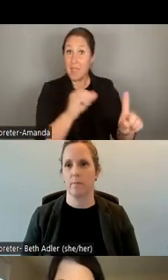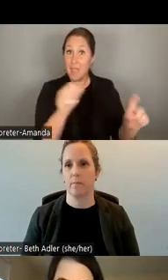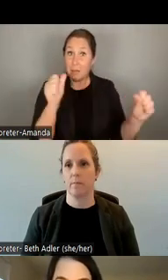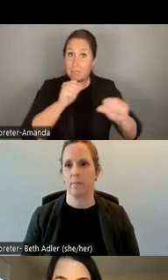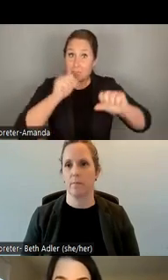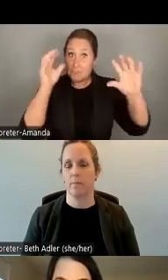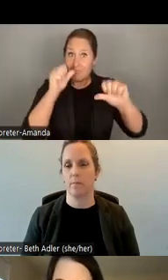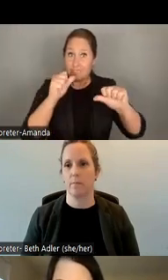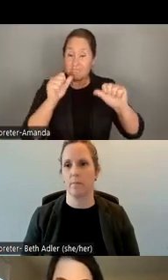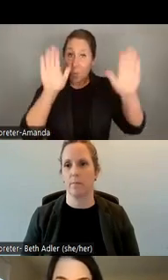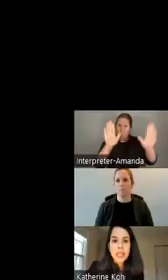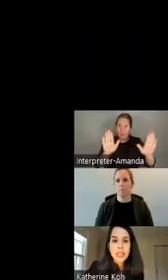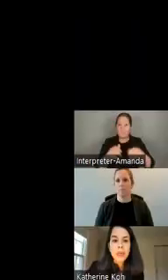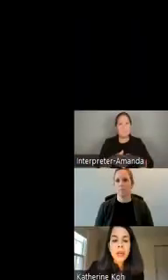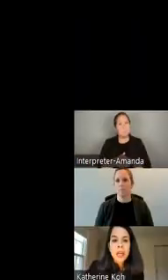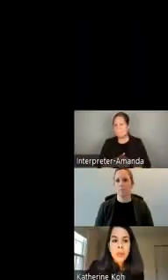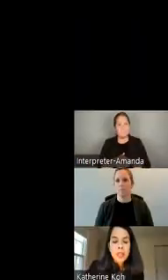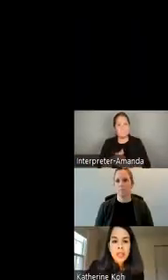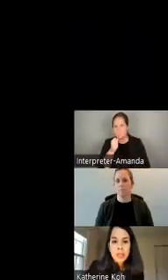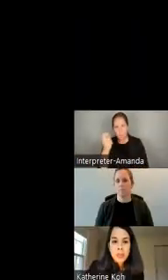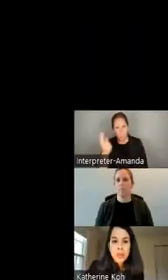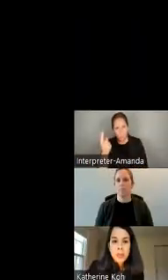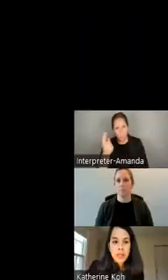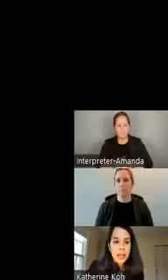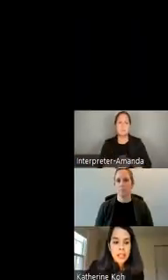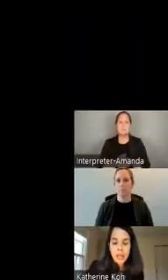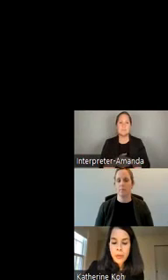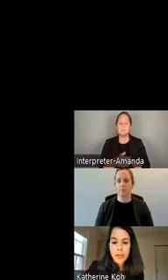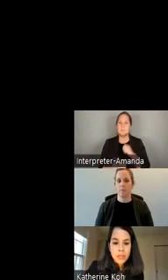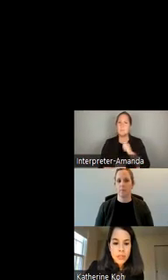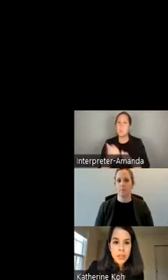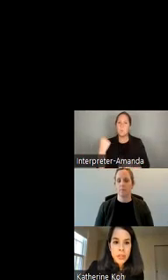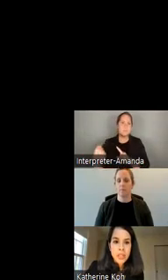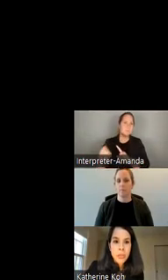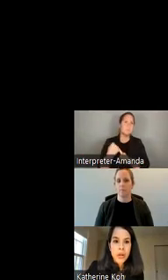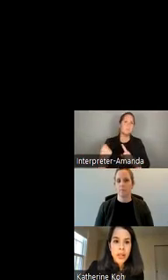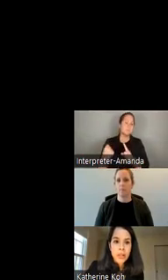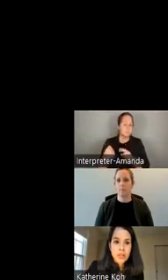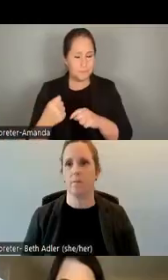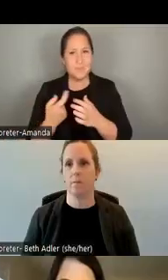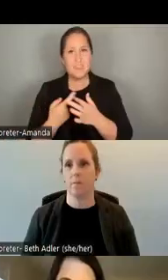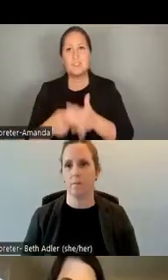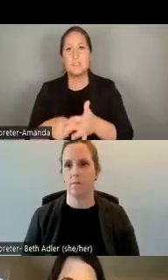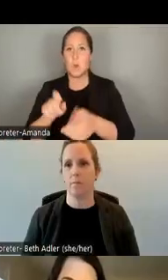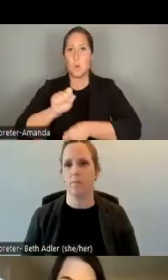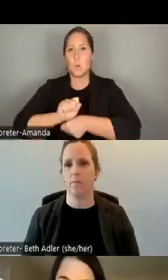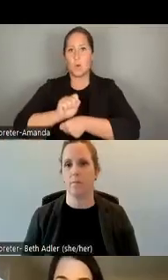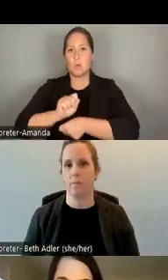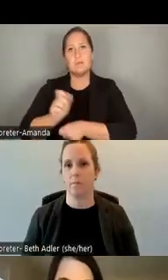wonderful as we would hope they would be and so one of the things I've been most struck about is that when I first started doing this work I used to think that the goal was to get